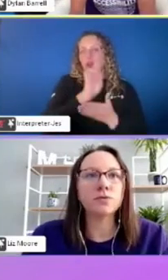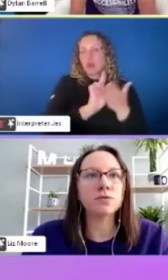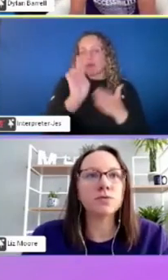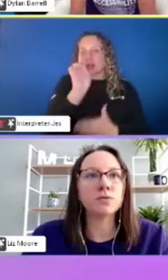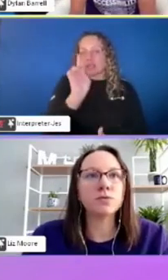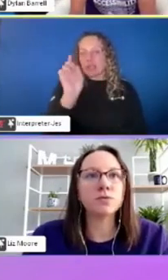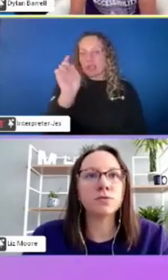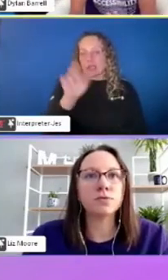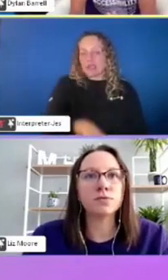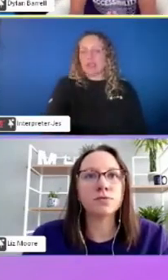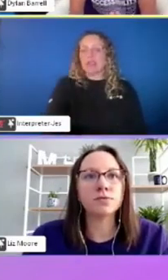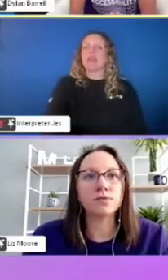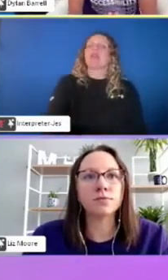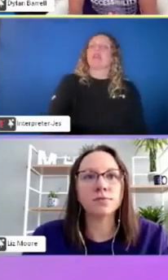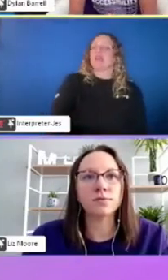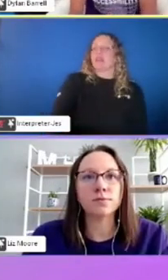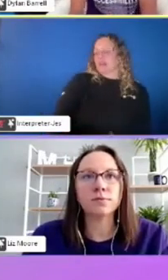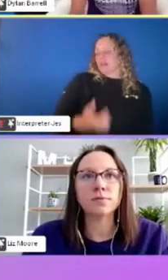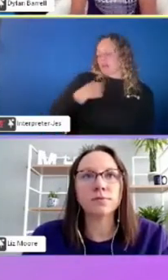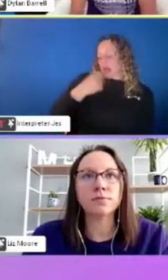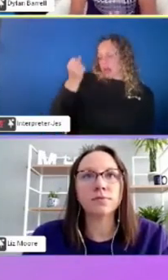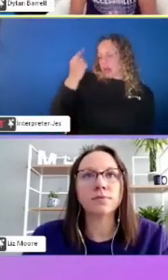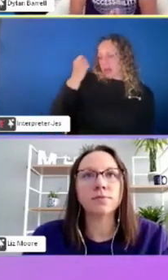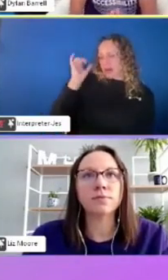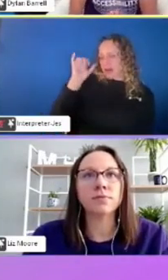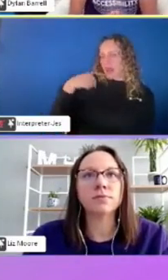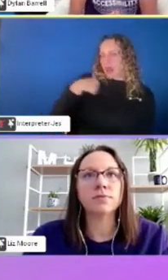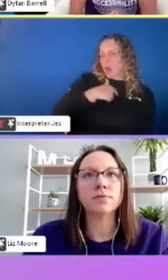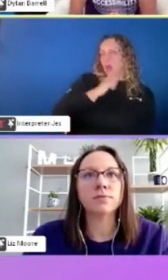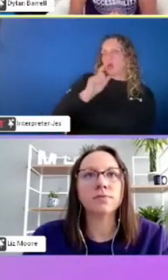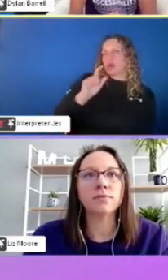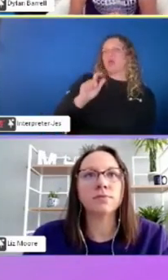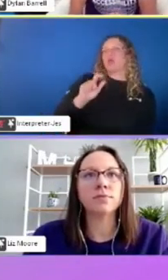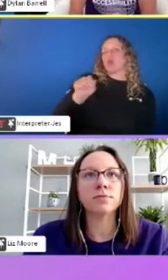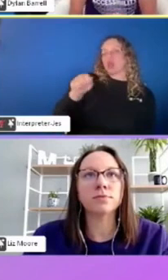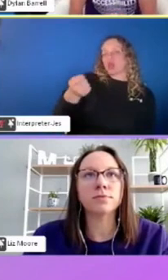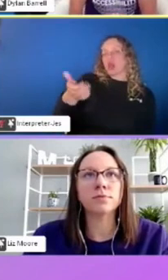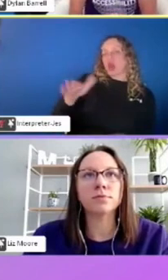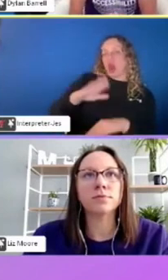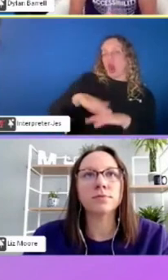My understanding about this is that we will turn that content on once WCAG 2.2